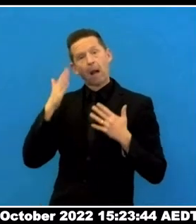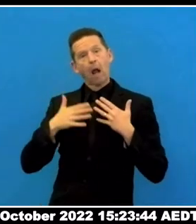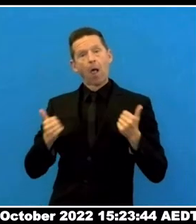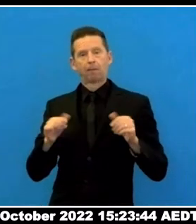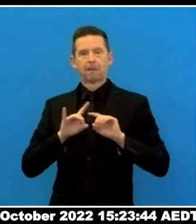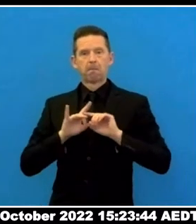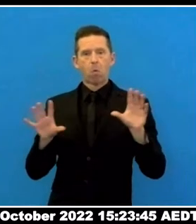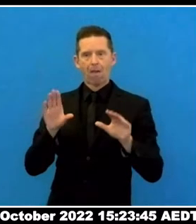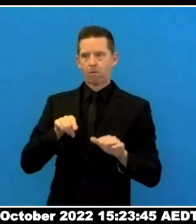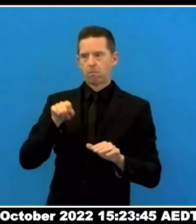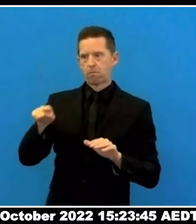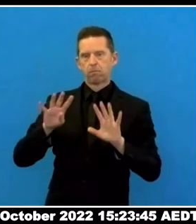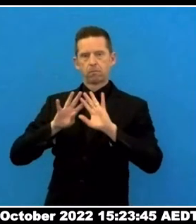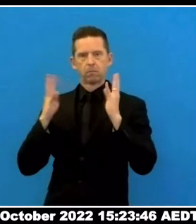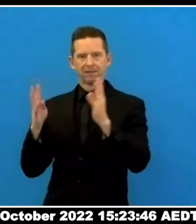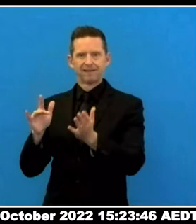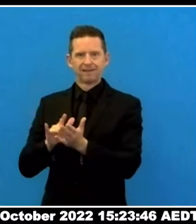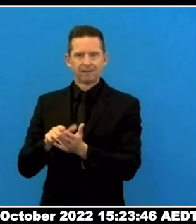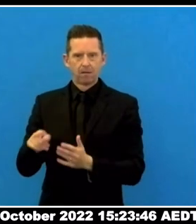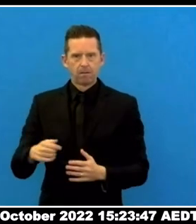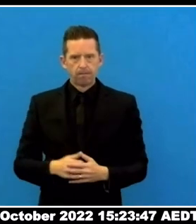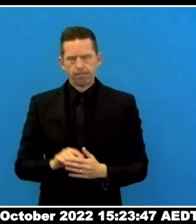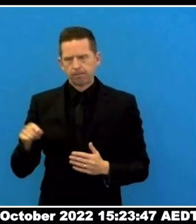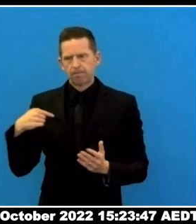Then we come to Australia in 2009.